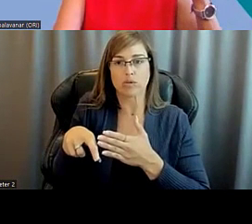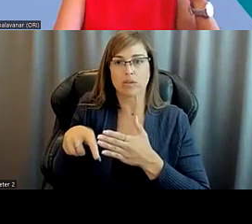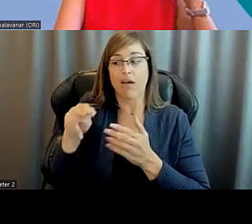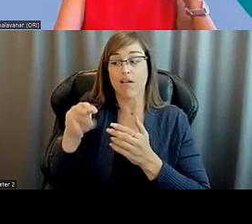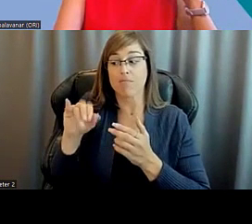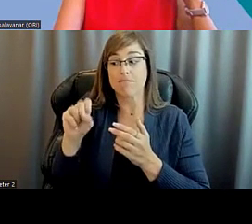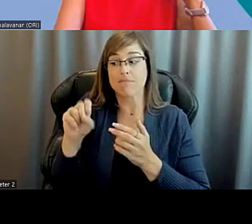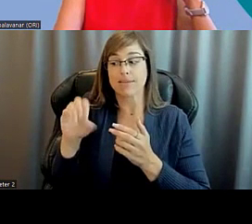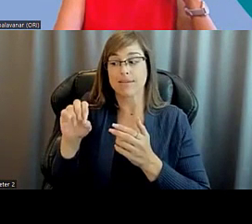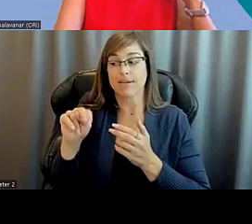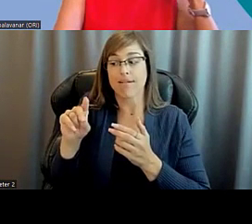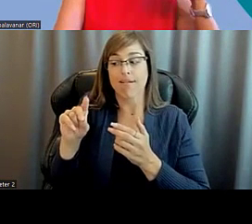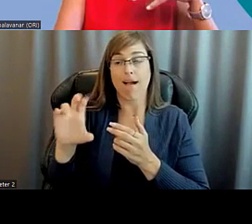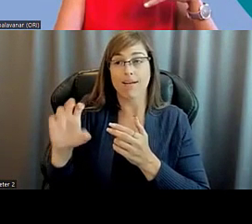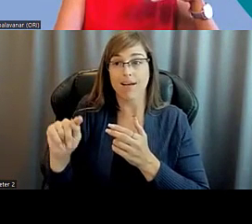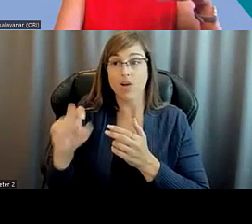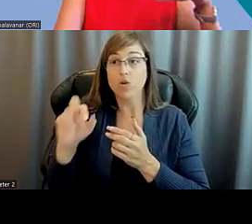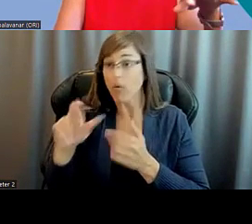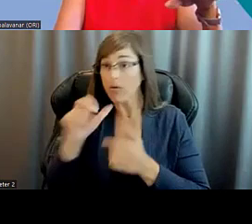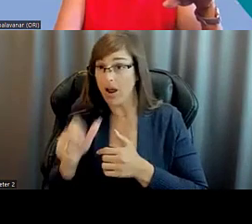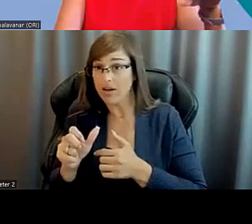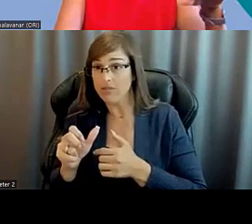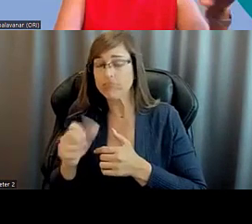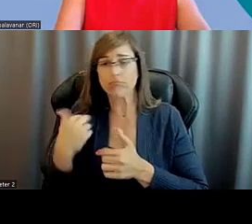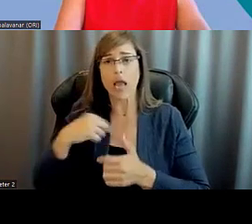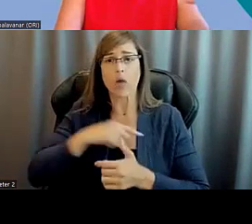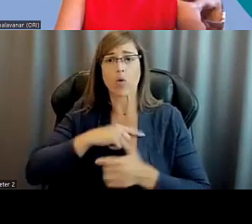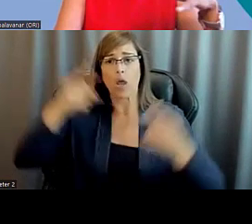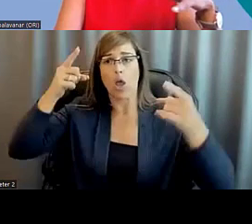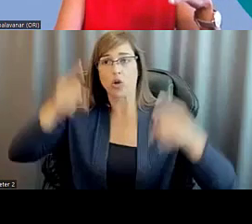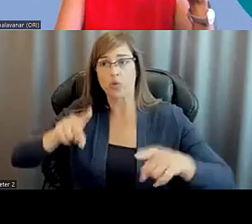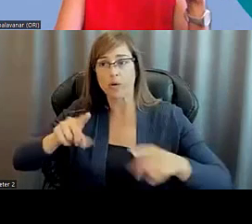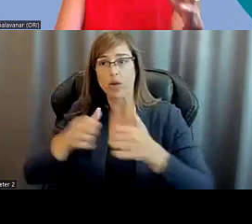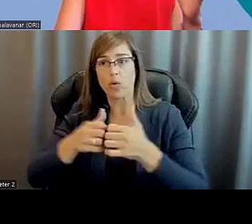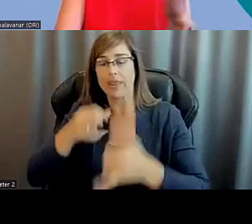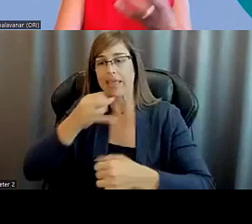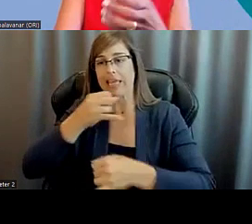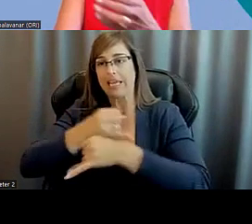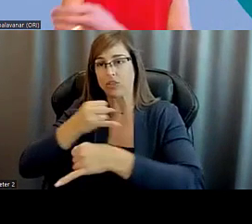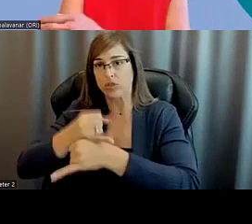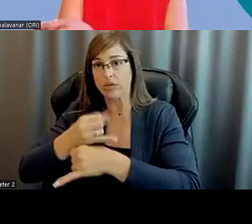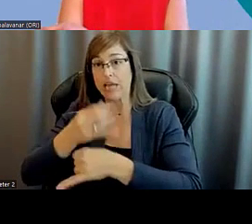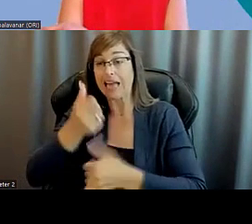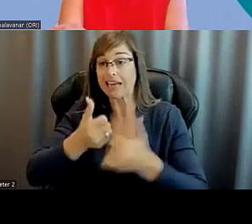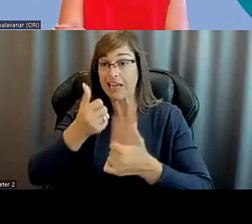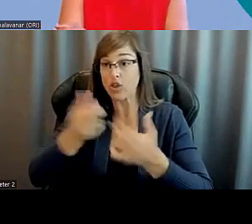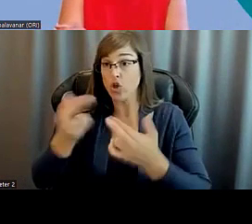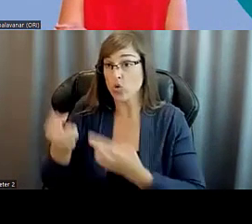and then we agree with the institution and either represent a separate finding